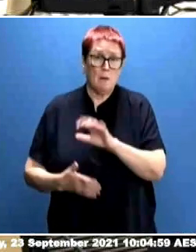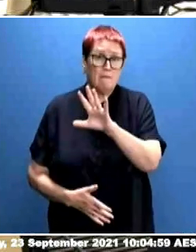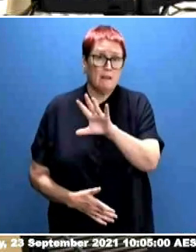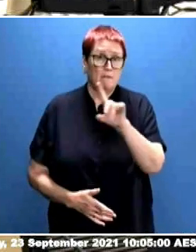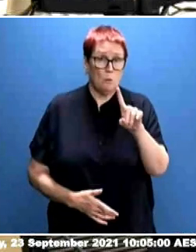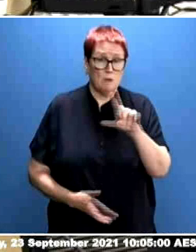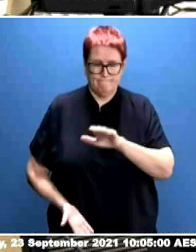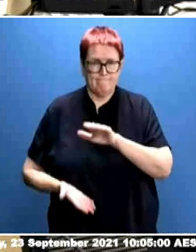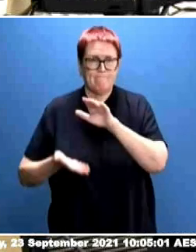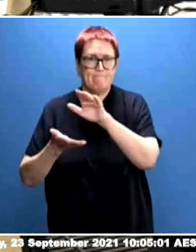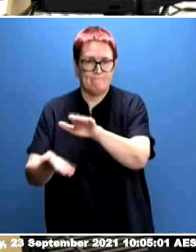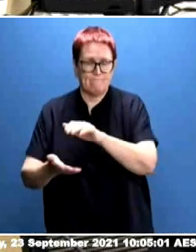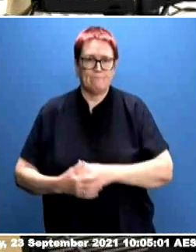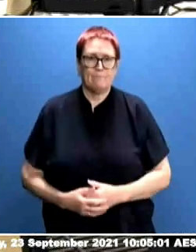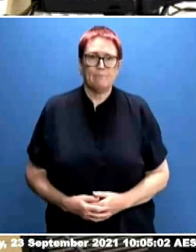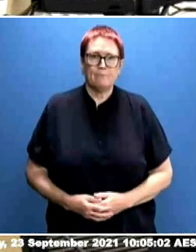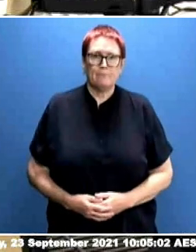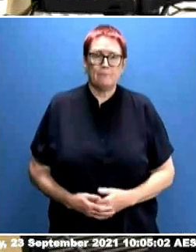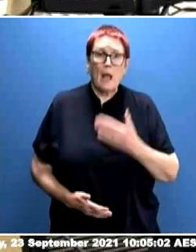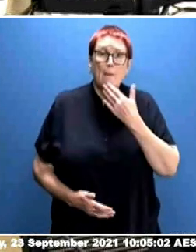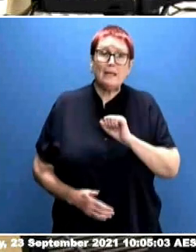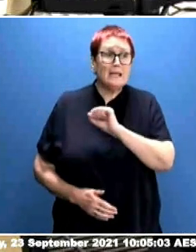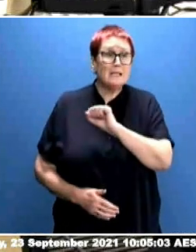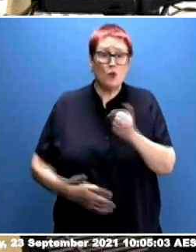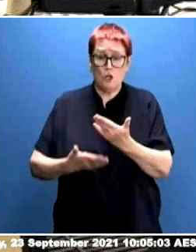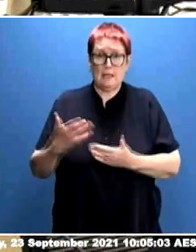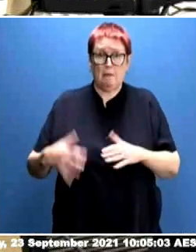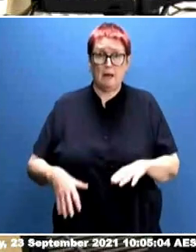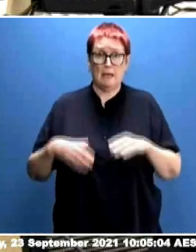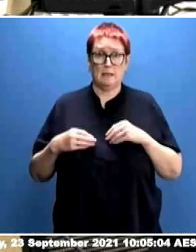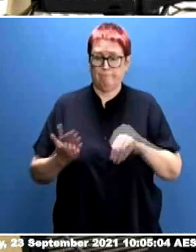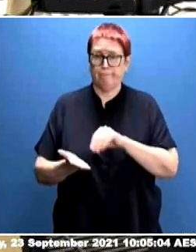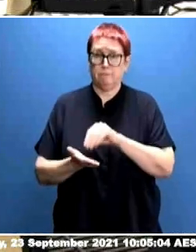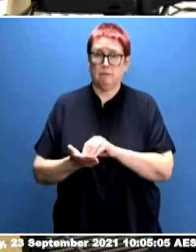I tender that statement and ask it be marked 16.23 as an exhibit, please.